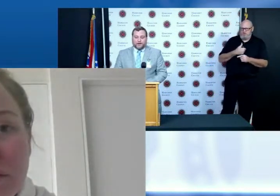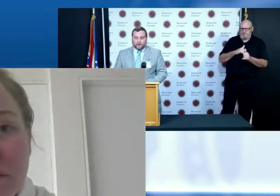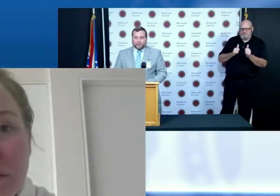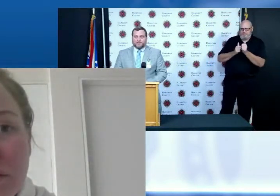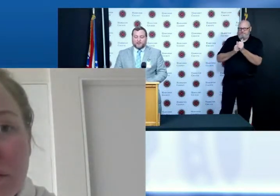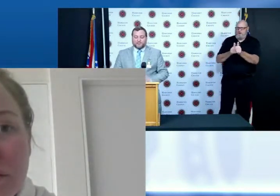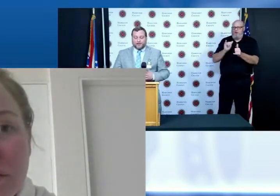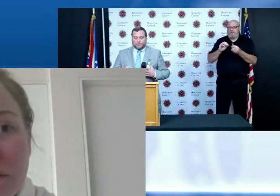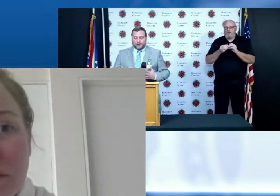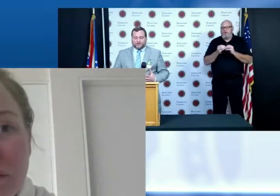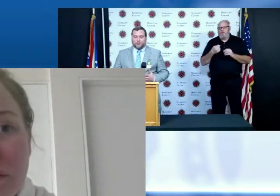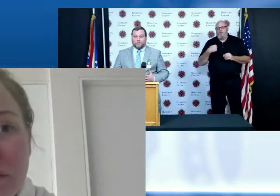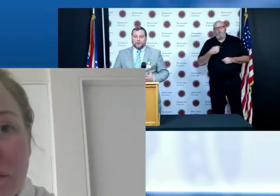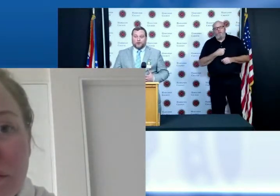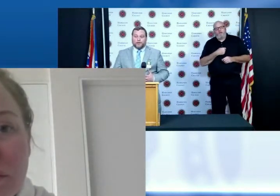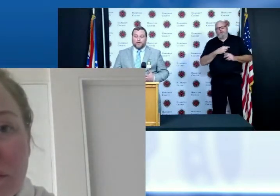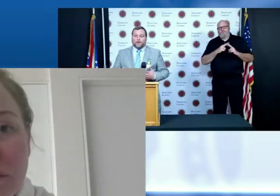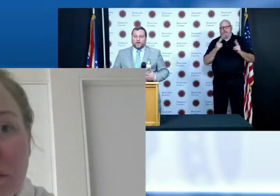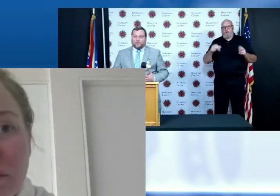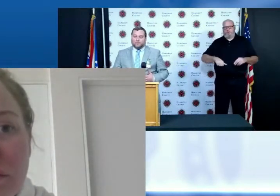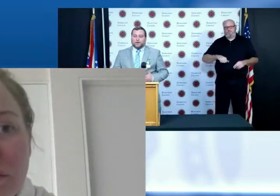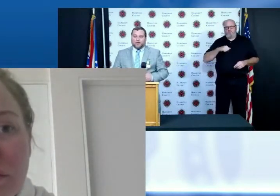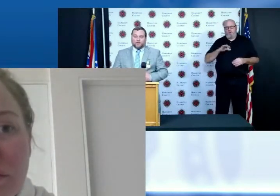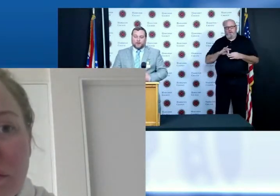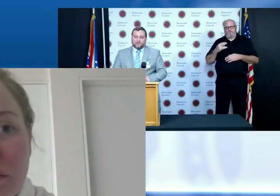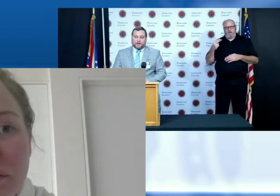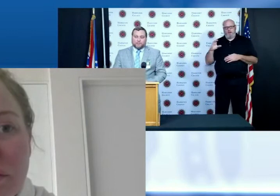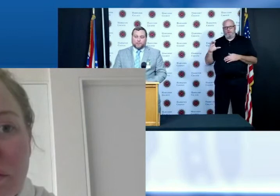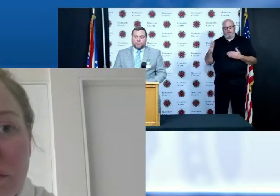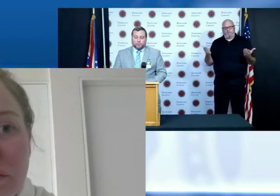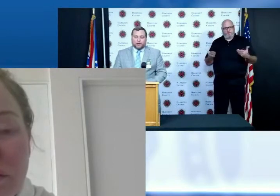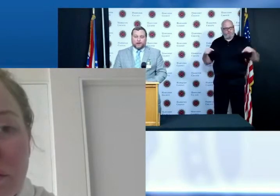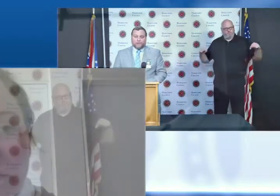county residents I think we as a community have come together and stepped up where we needed to